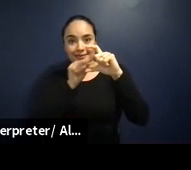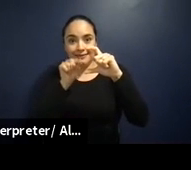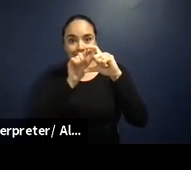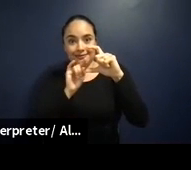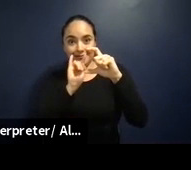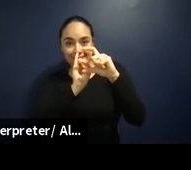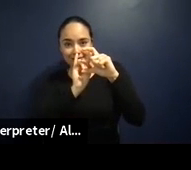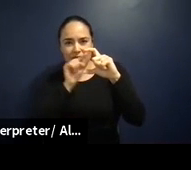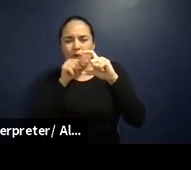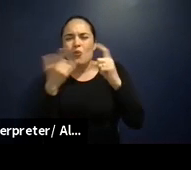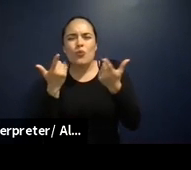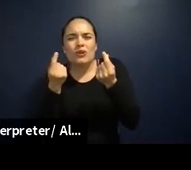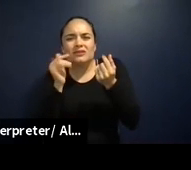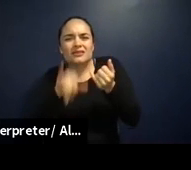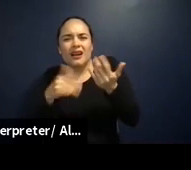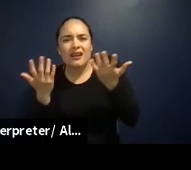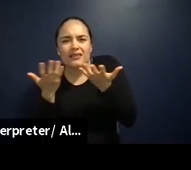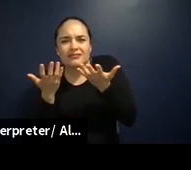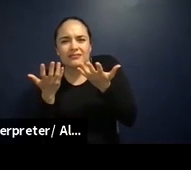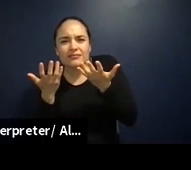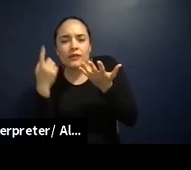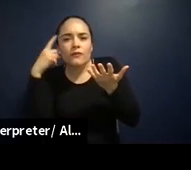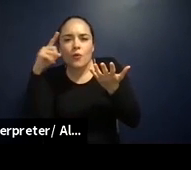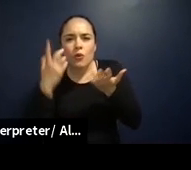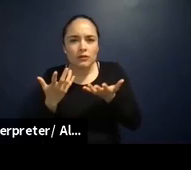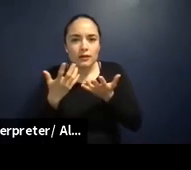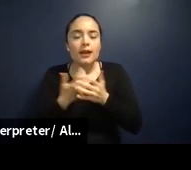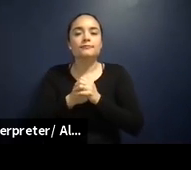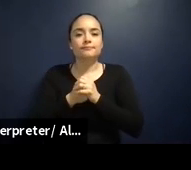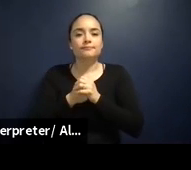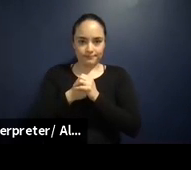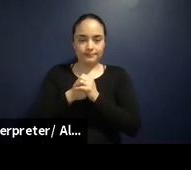[Kim]: So when we do get back to the museum, I hope everybody gets a chance to look at that wall. So